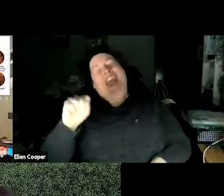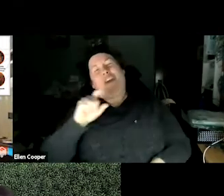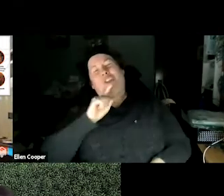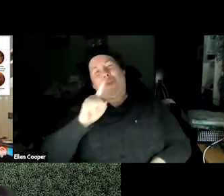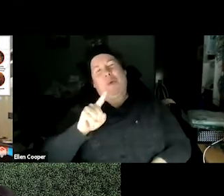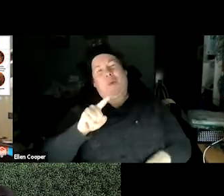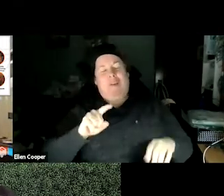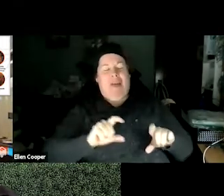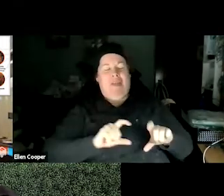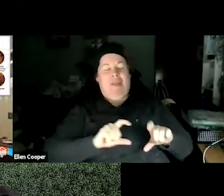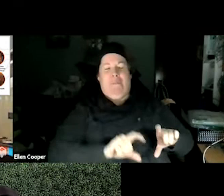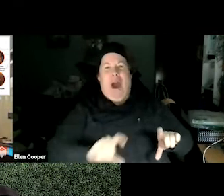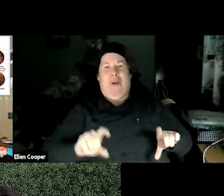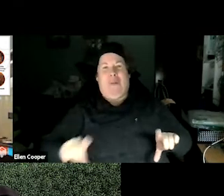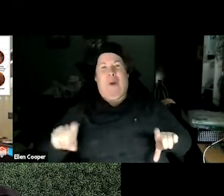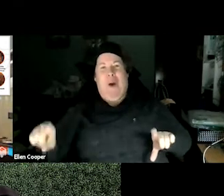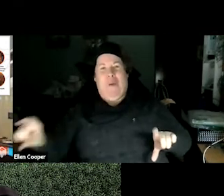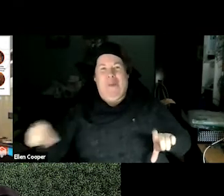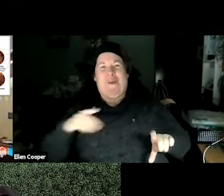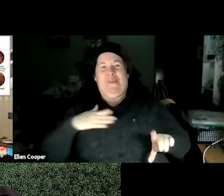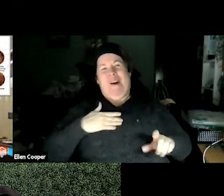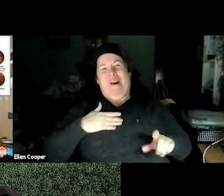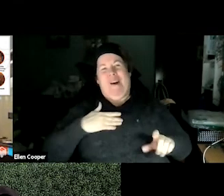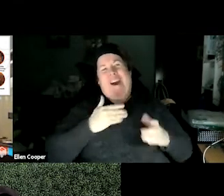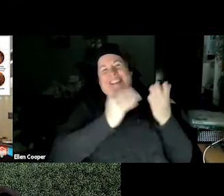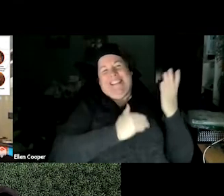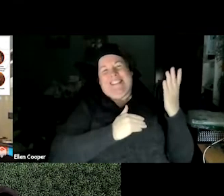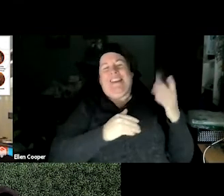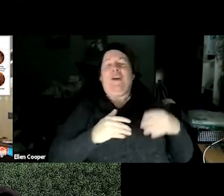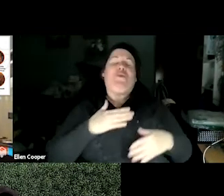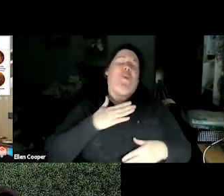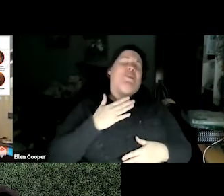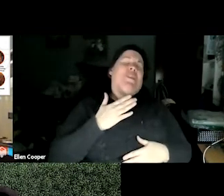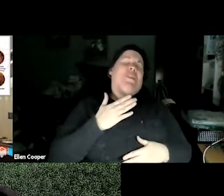if you will. Yeah, no, this is good. I'm glad you could be here tonight. I know you were